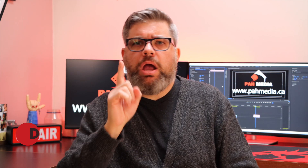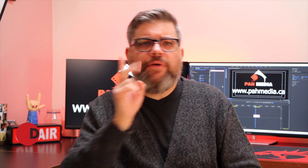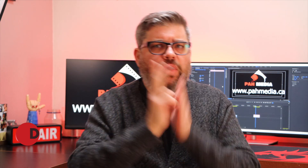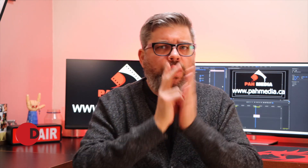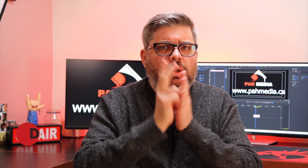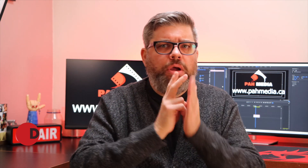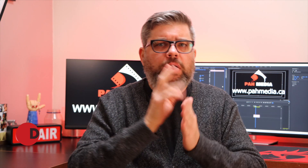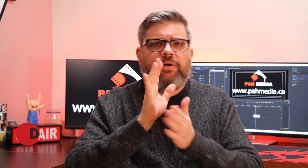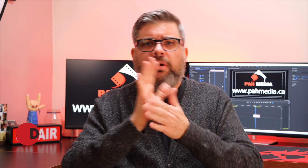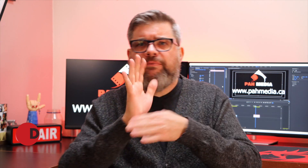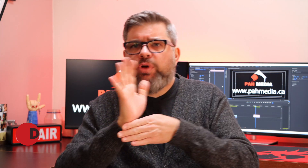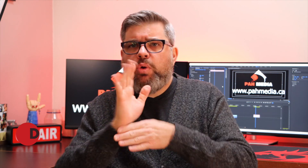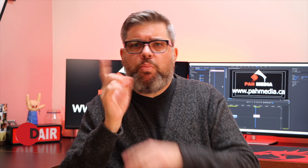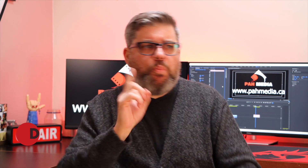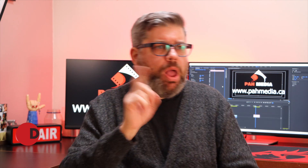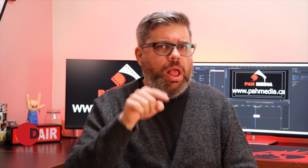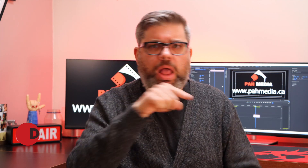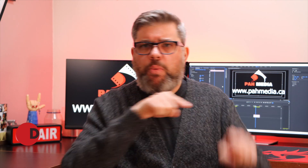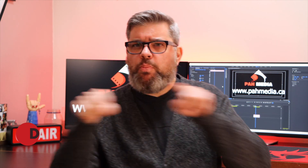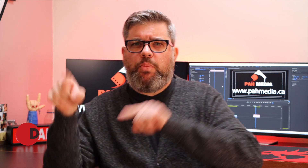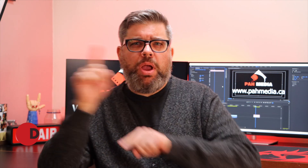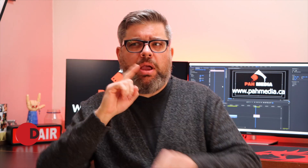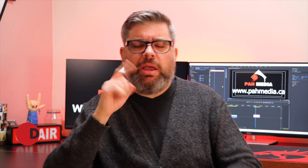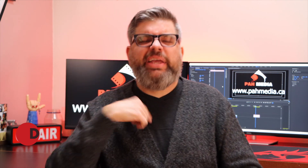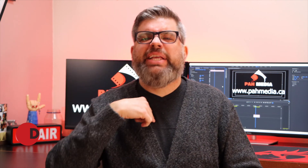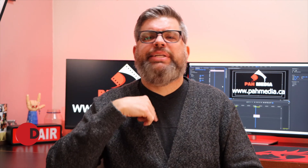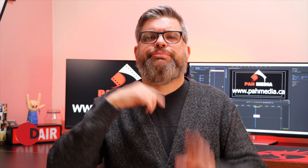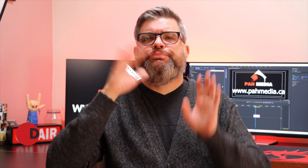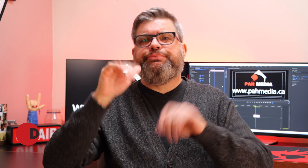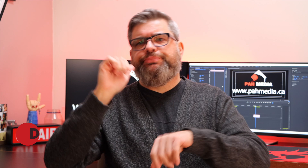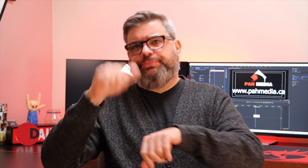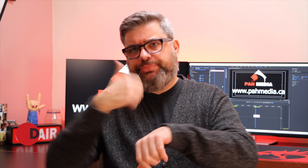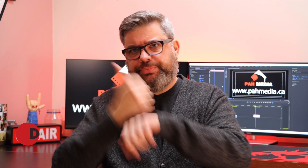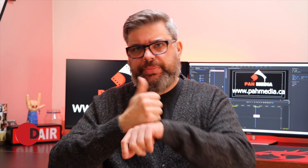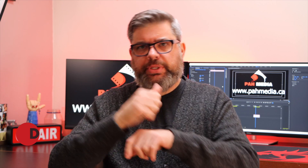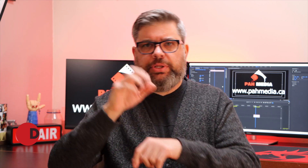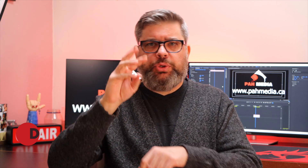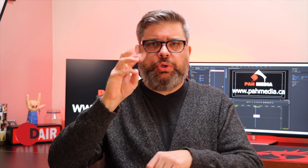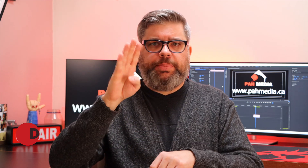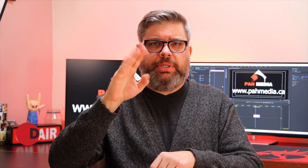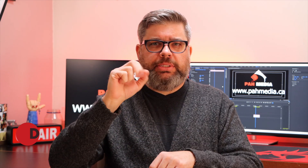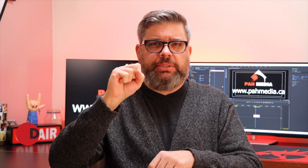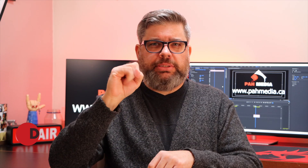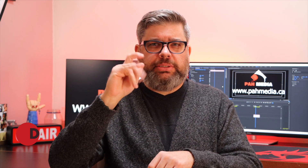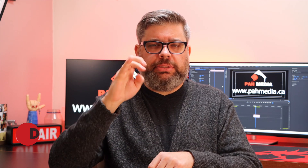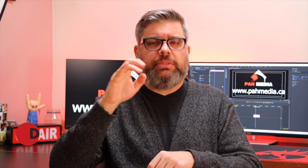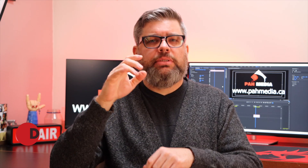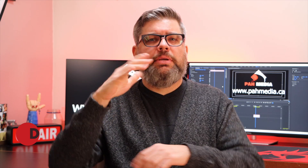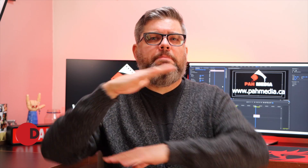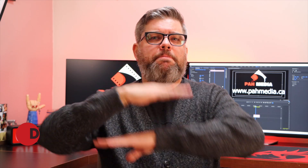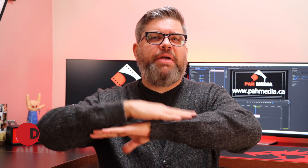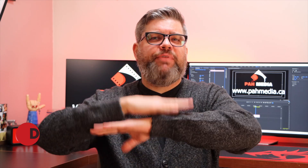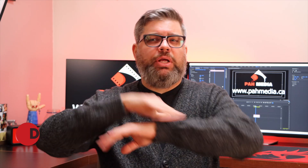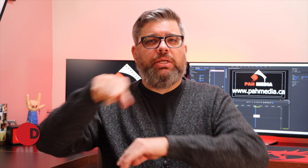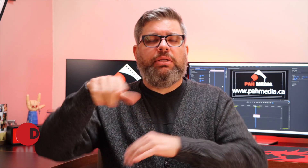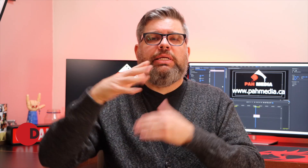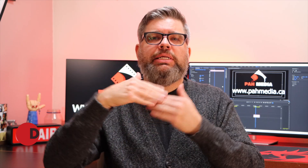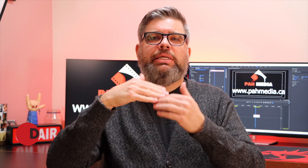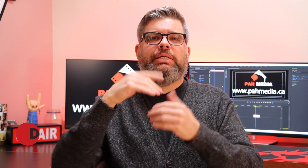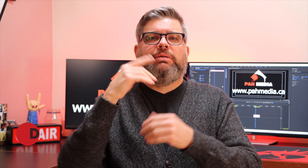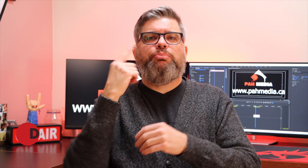were unable to find the content I was sharing.